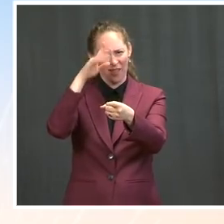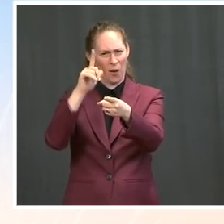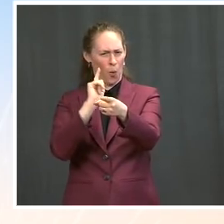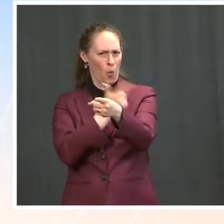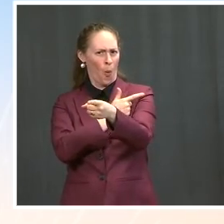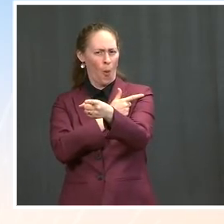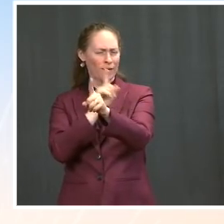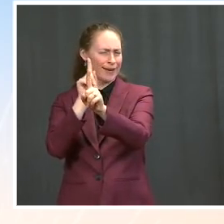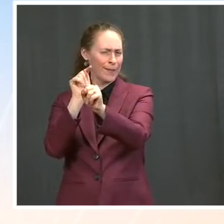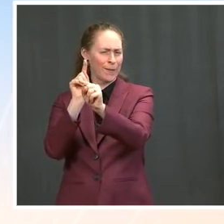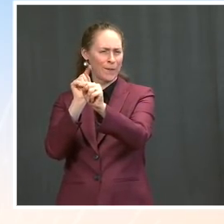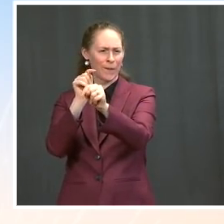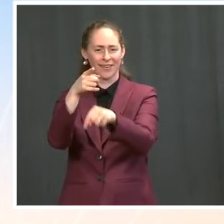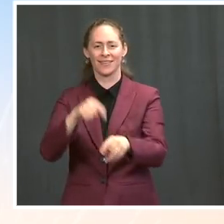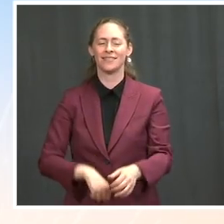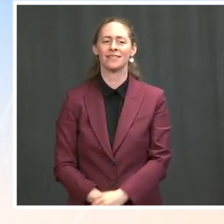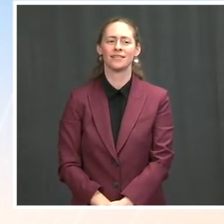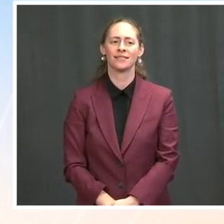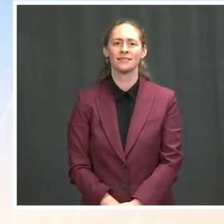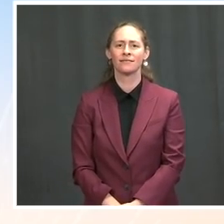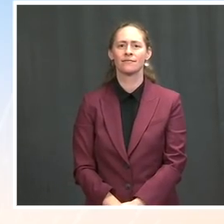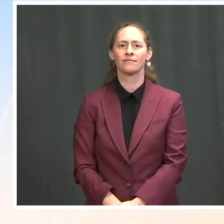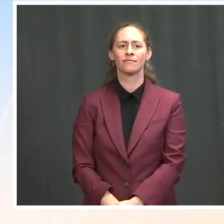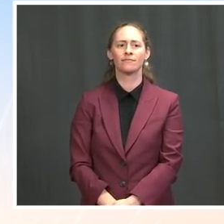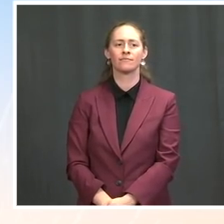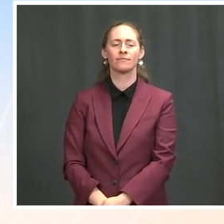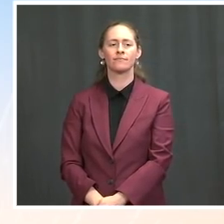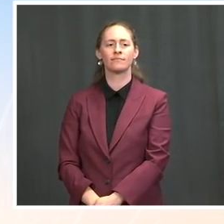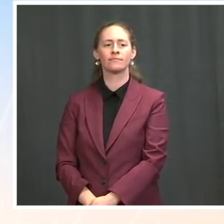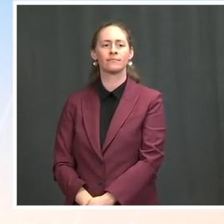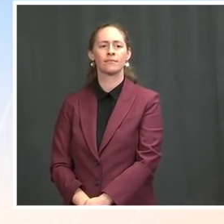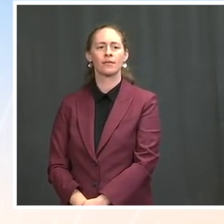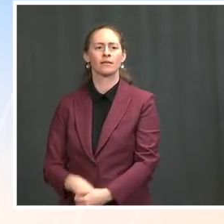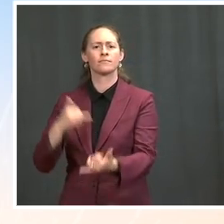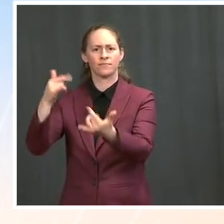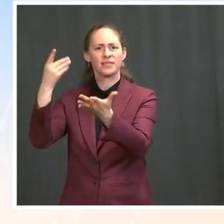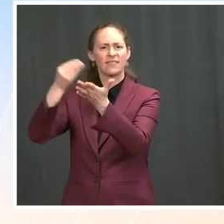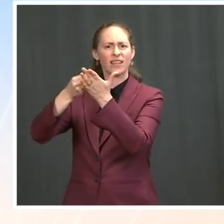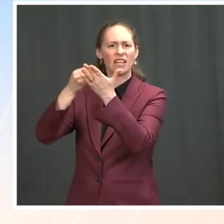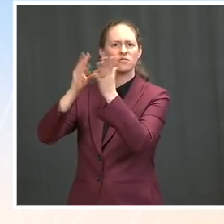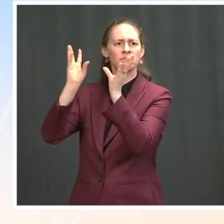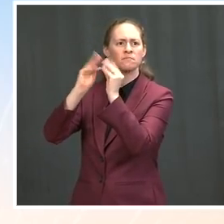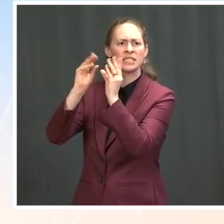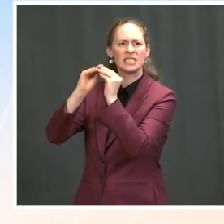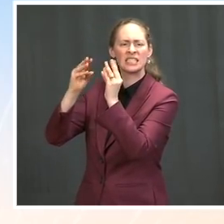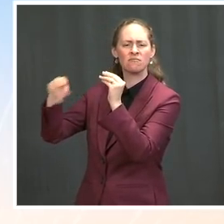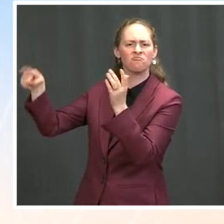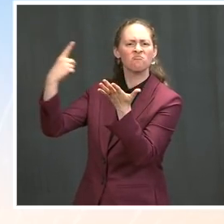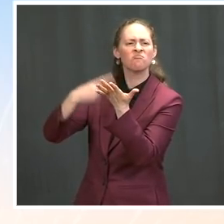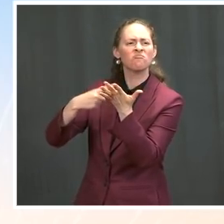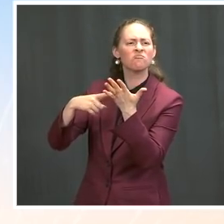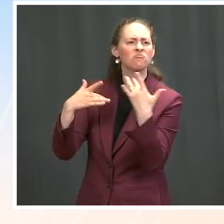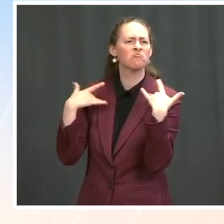And going -- for the meeting this afternoon, one of -- one subject I wonder if it'll come up is cryptocurrency. Is that something the President is seeking the advice of the -- the .